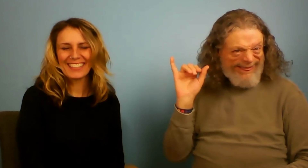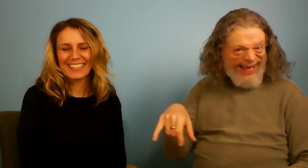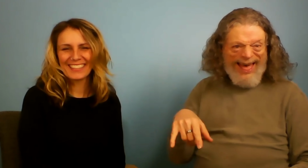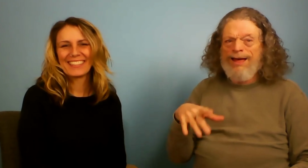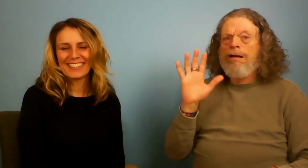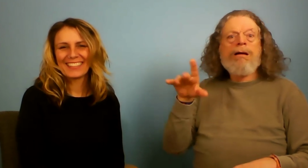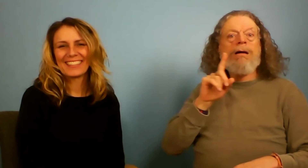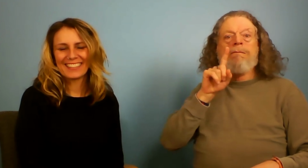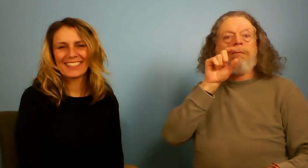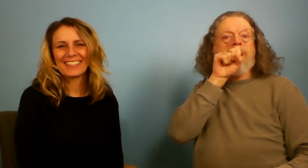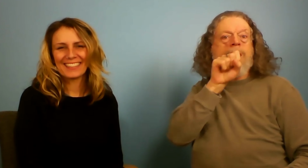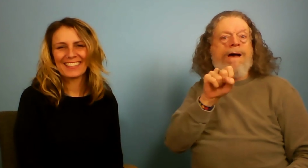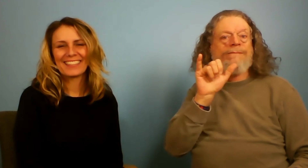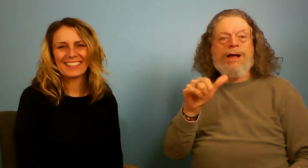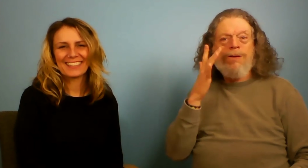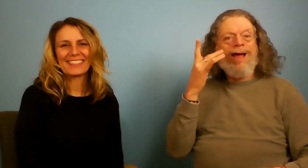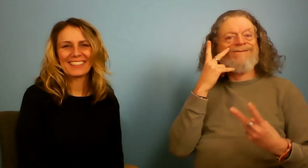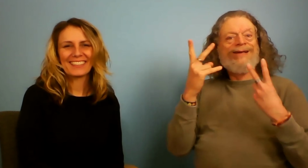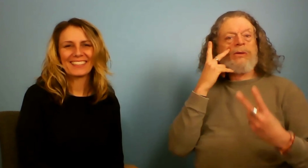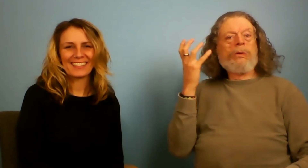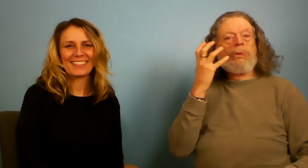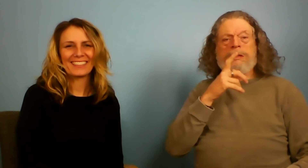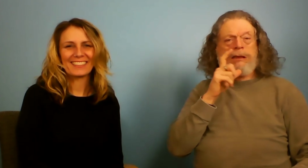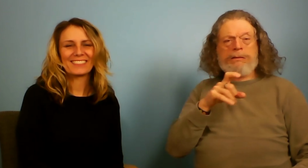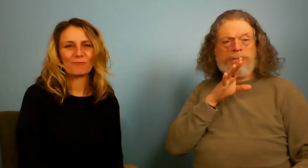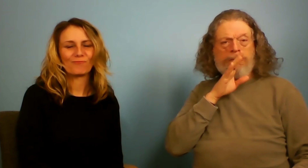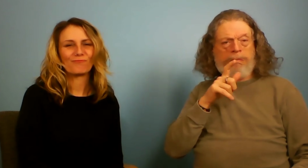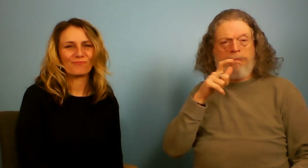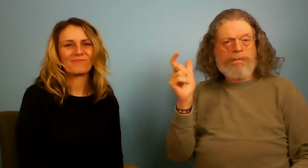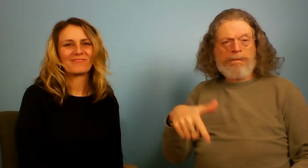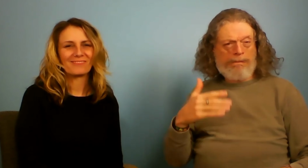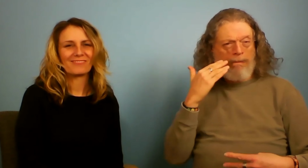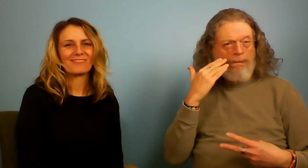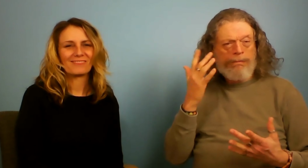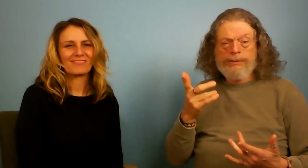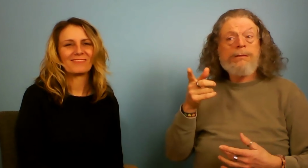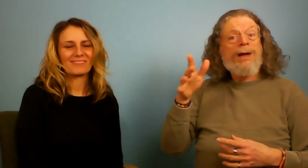Right, exactly! Deaf people love that because it is visual you do not need to know what is being spoken.